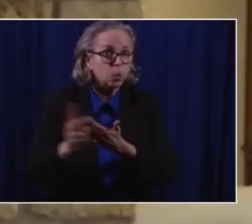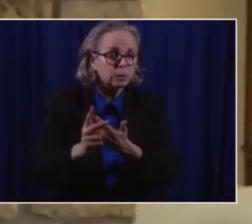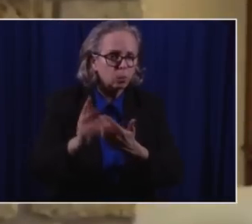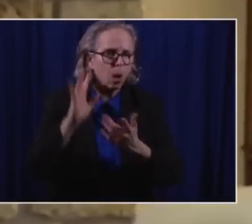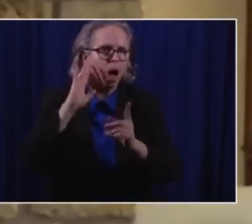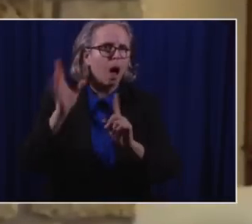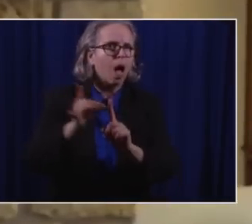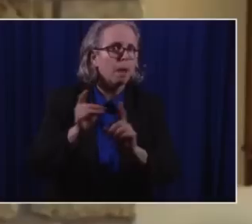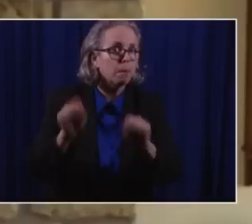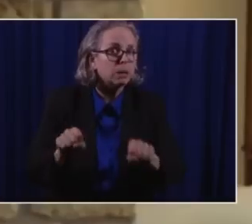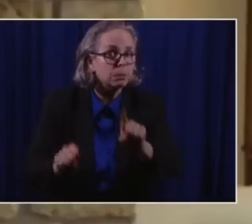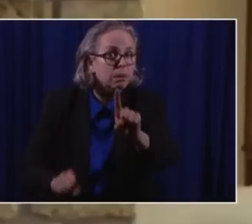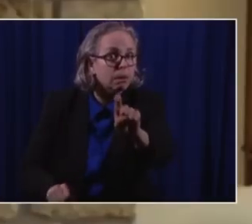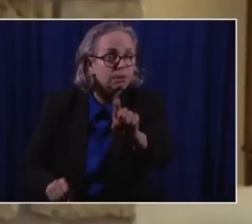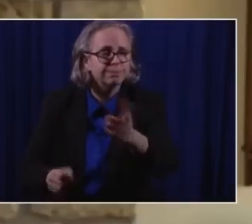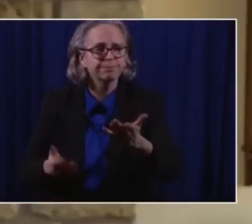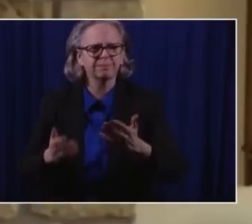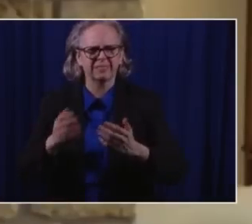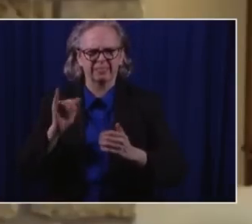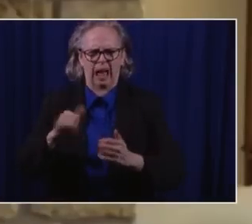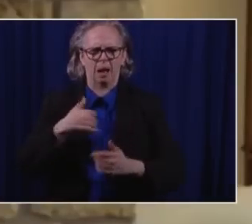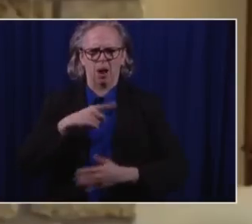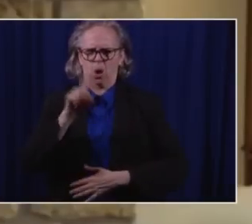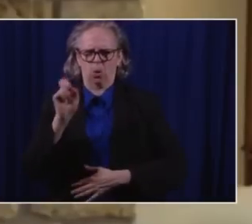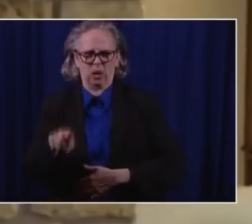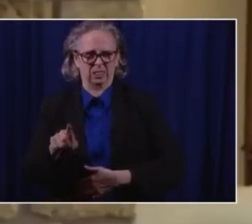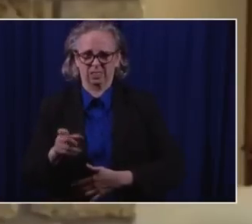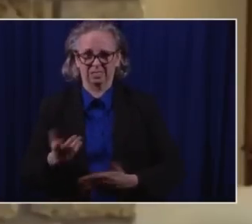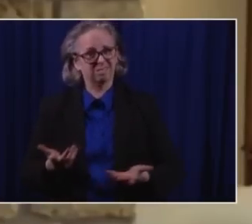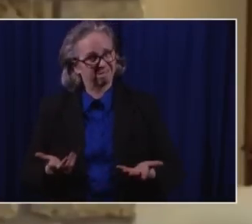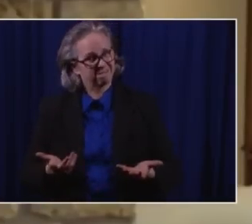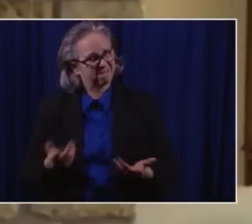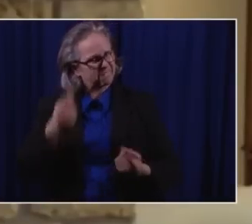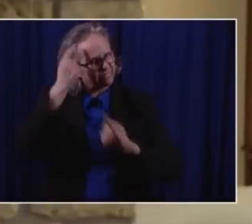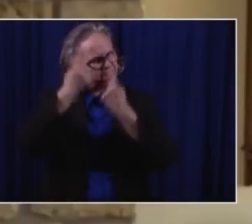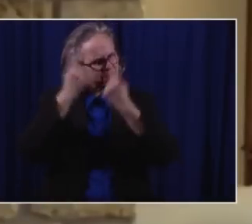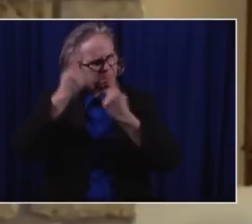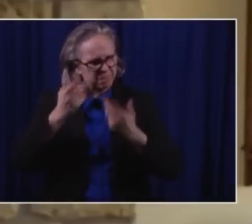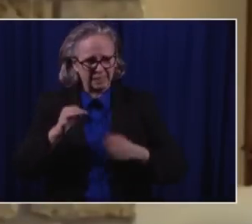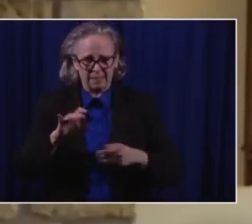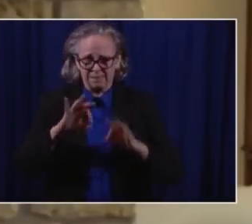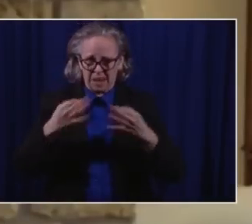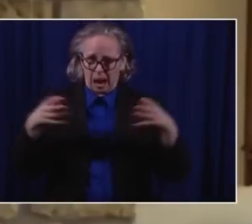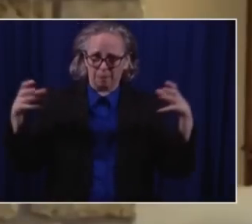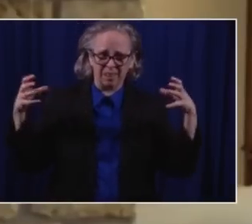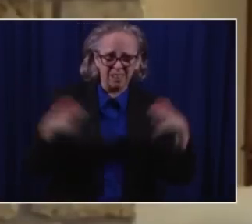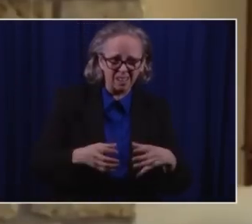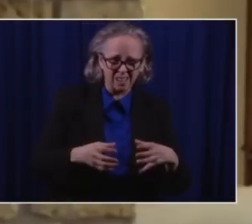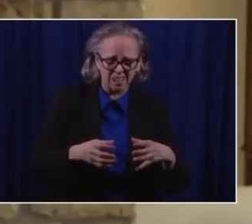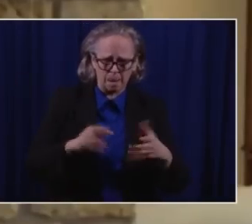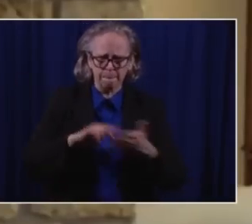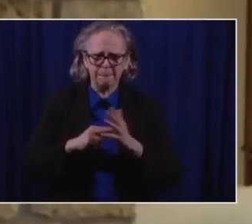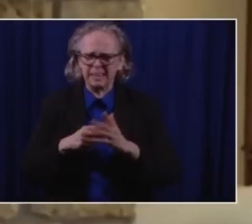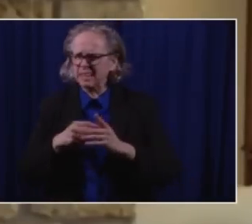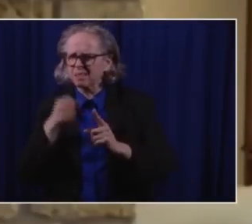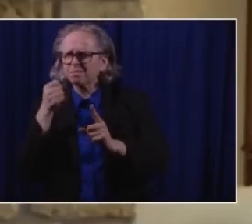Friday Saturday Sunday in in good times that's what it would be for the white family.